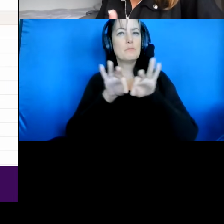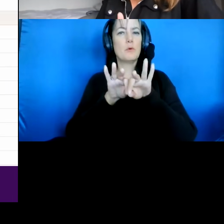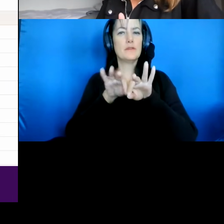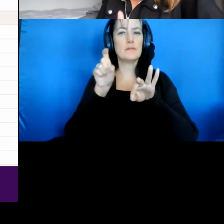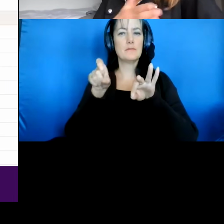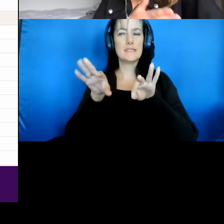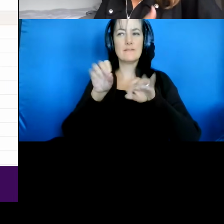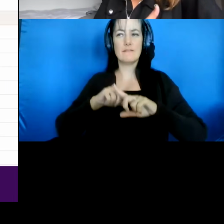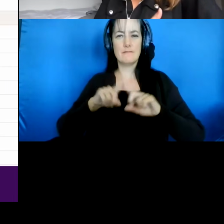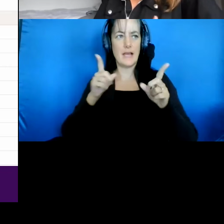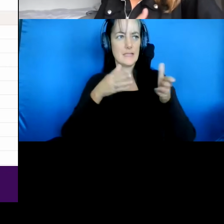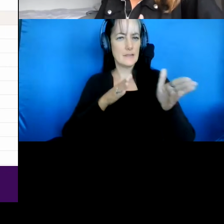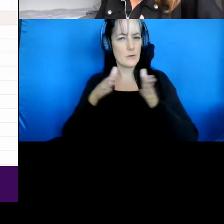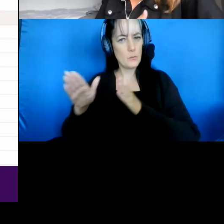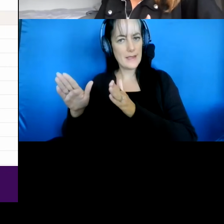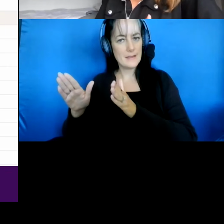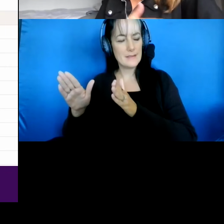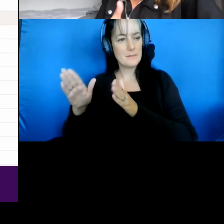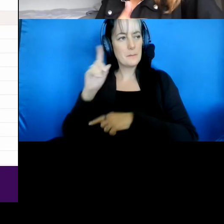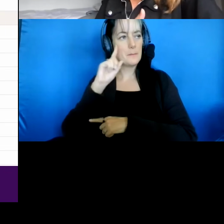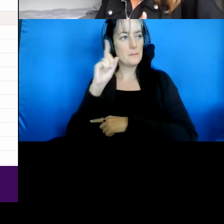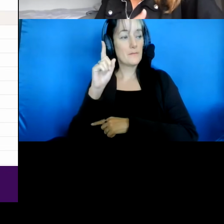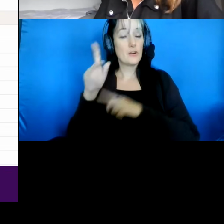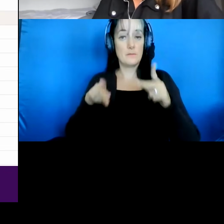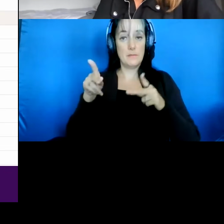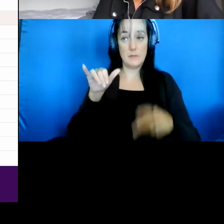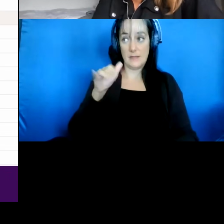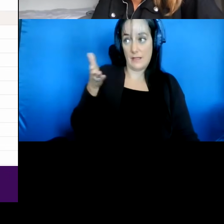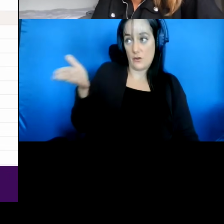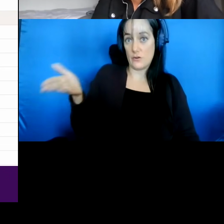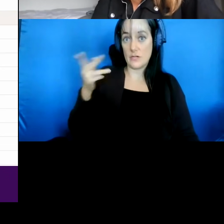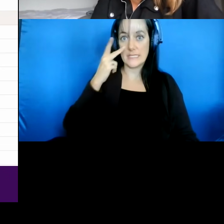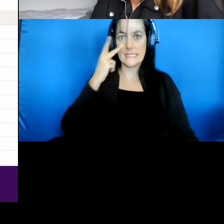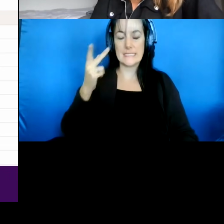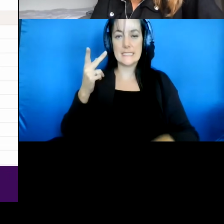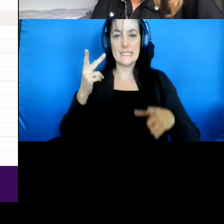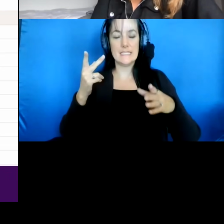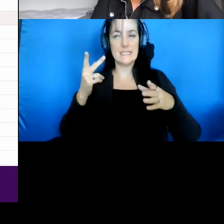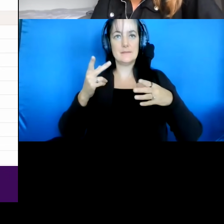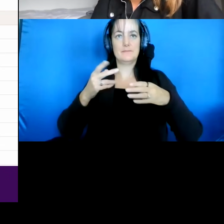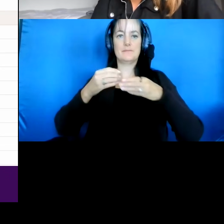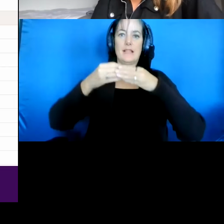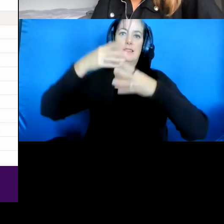ways for people like her to get as much on screen as possible. So, this file sharing